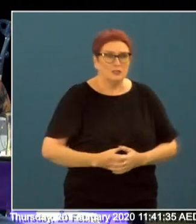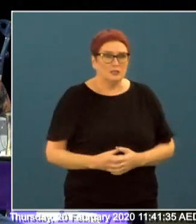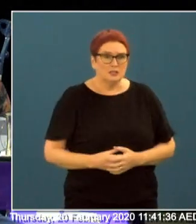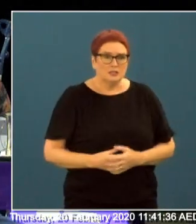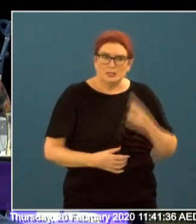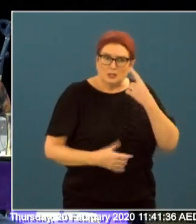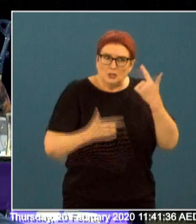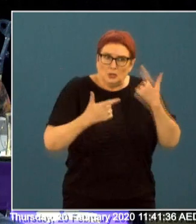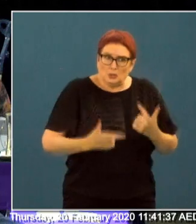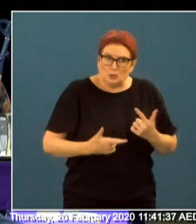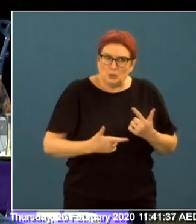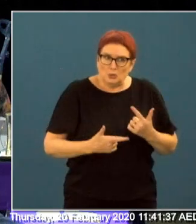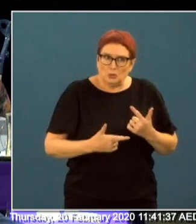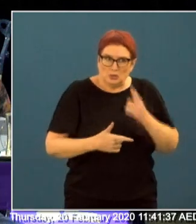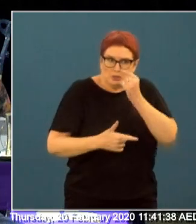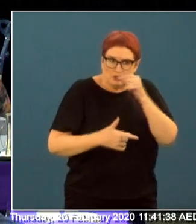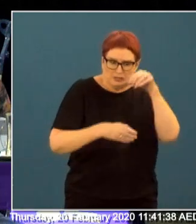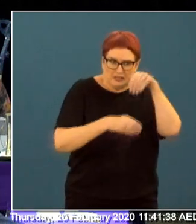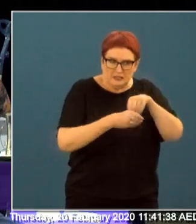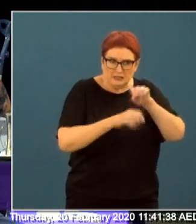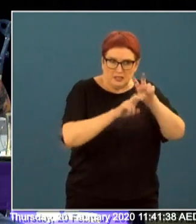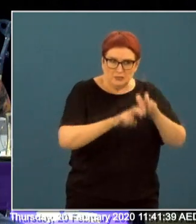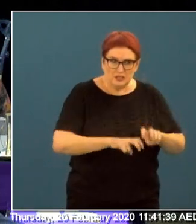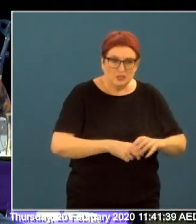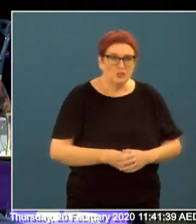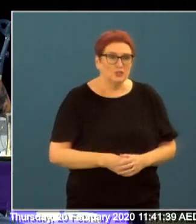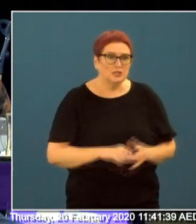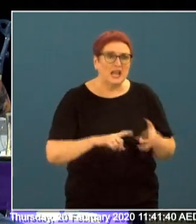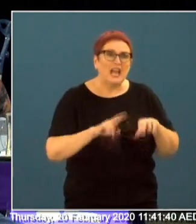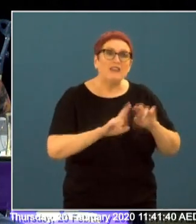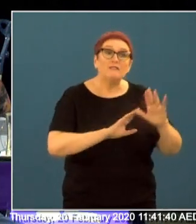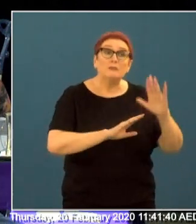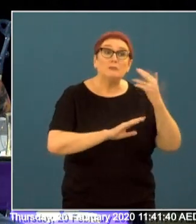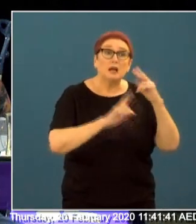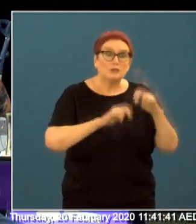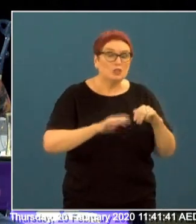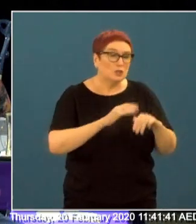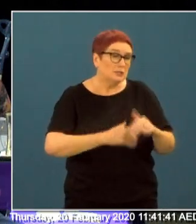If, in fact, there was a study done in the mid-1990s that suggested